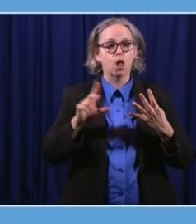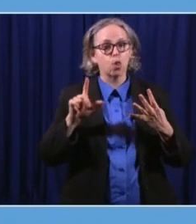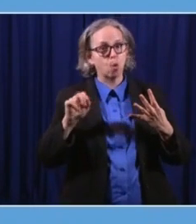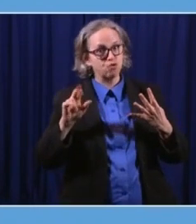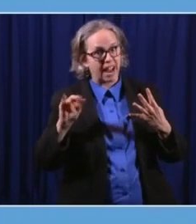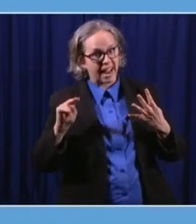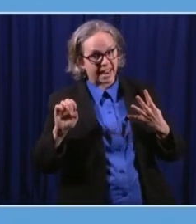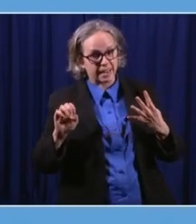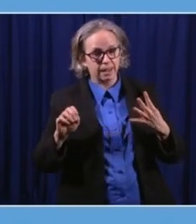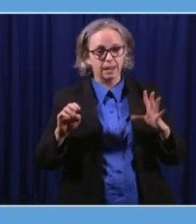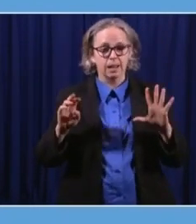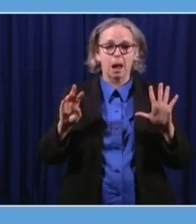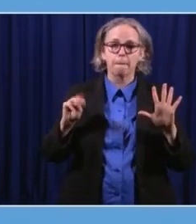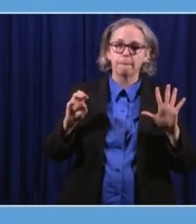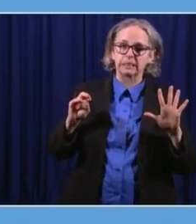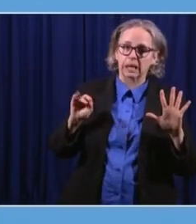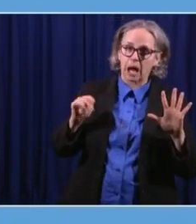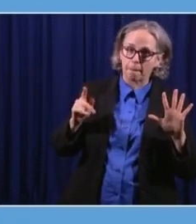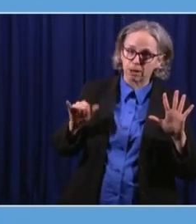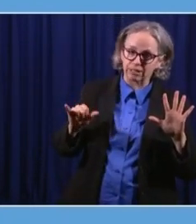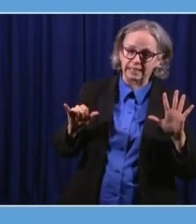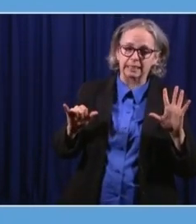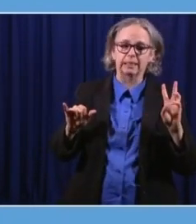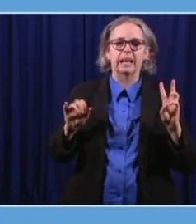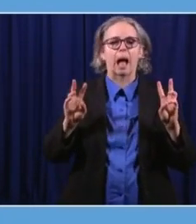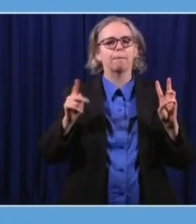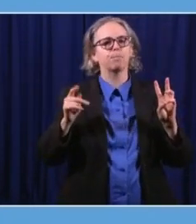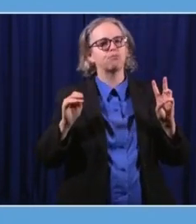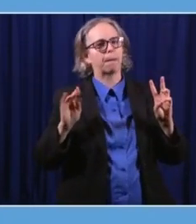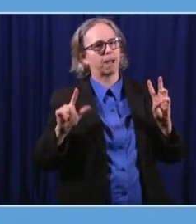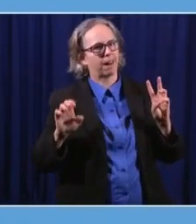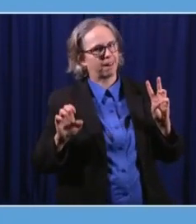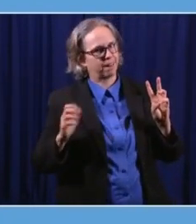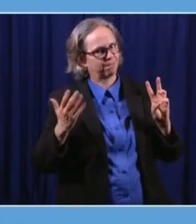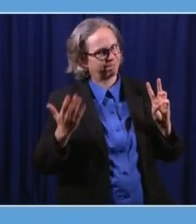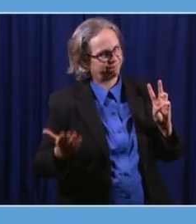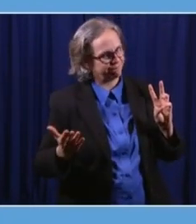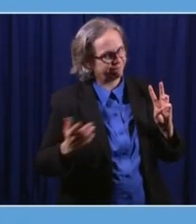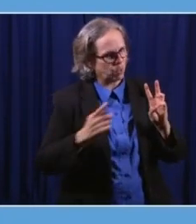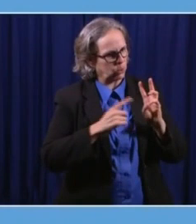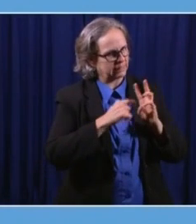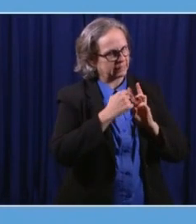HAVE HAD IN THE WORD SYSTEM SINCE WE STARTED THIS. THE BIG STORY THIS WEEK IS THAT